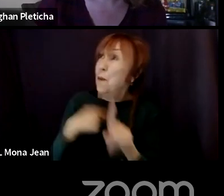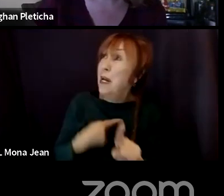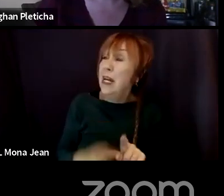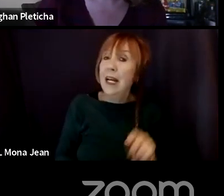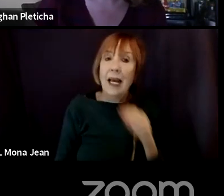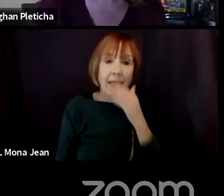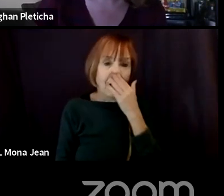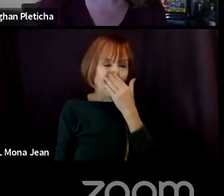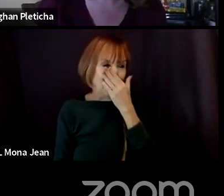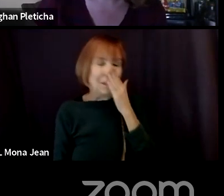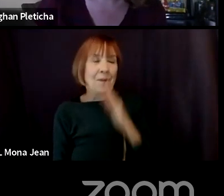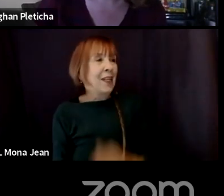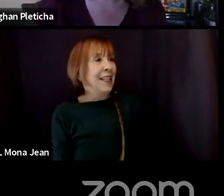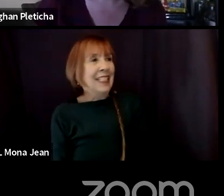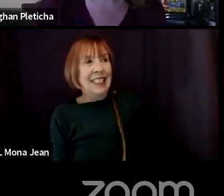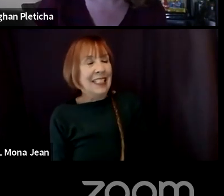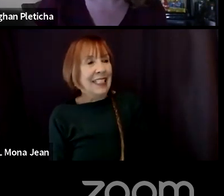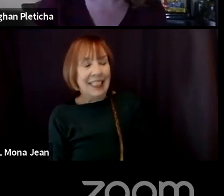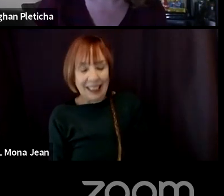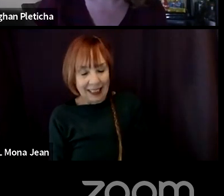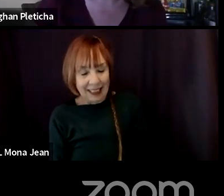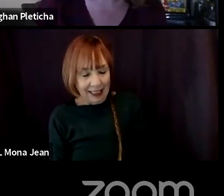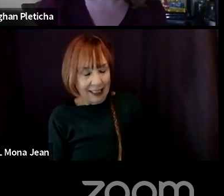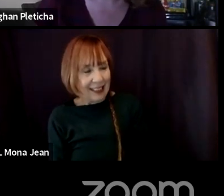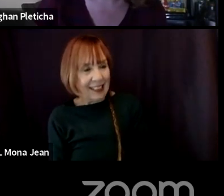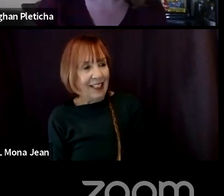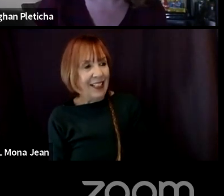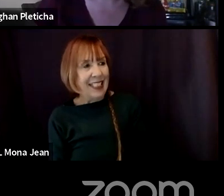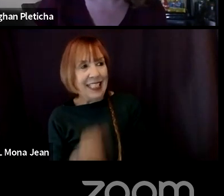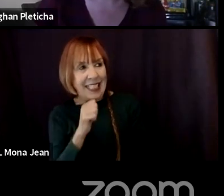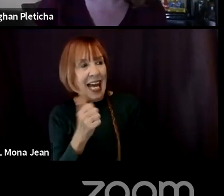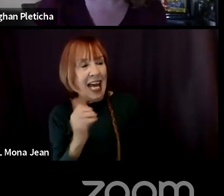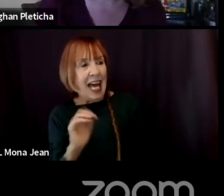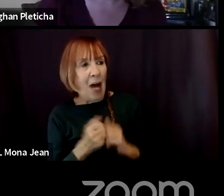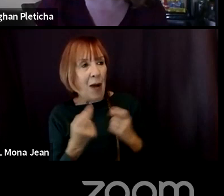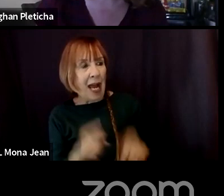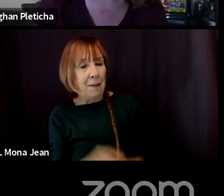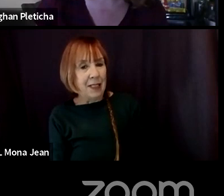I said, how you can help me. They said, "What?" I says, I just dropped my pin, you didn't pick it up.